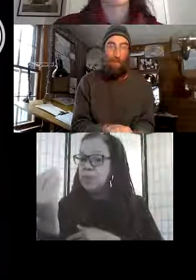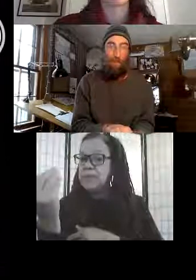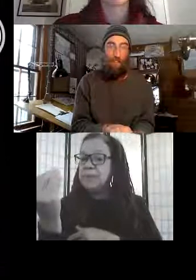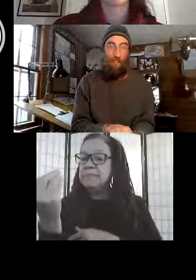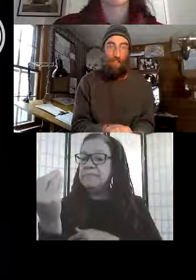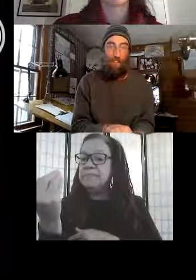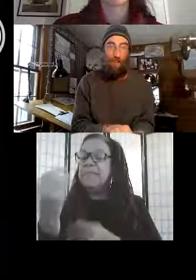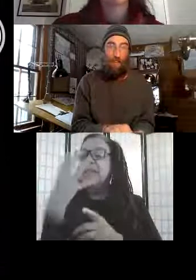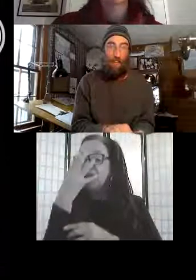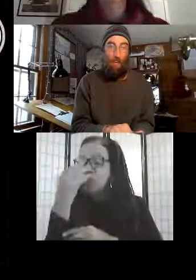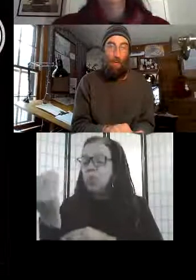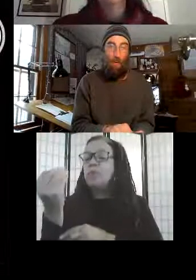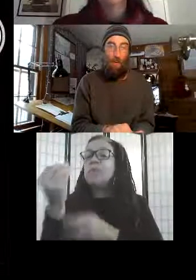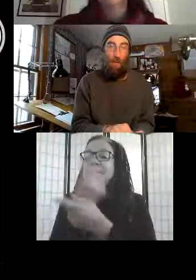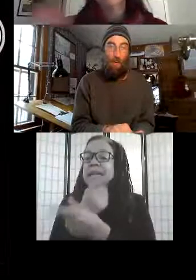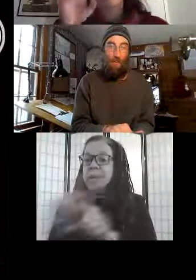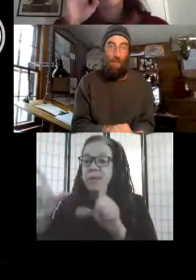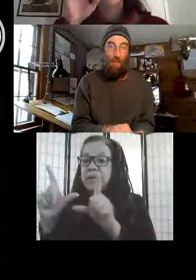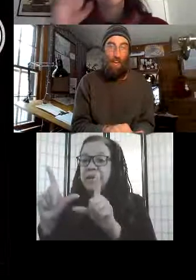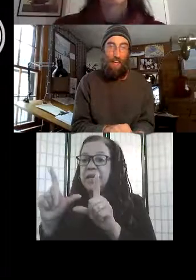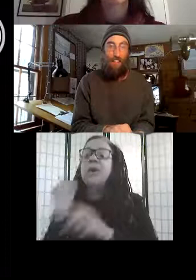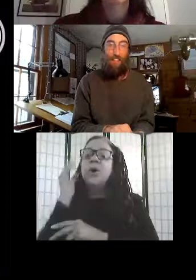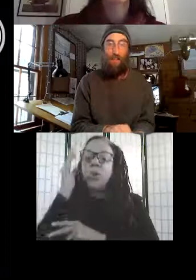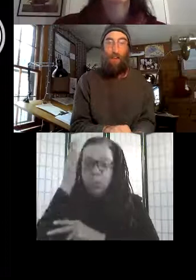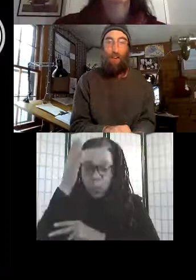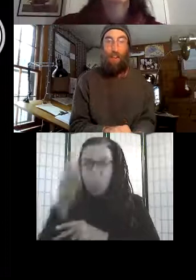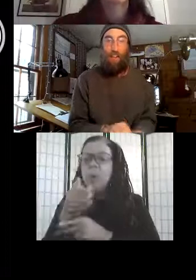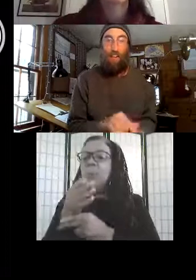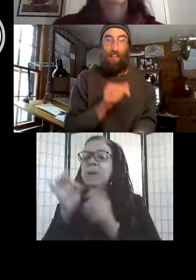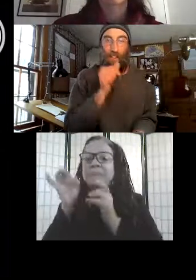meaning the wolf's definition of liberty-- "WILL BE REPUDIATED" in this war.